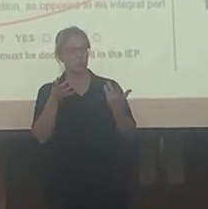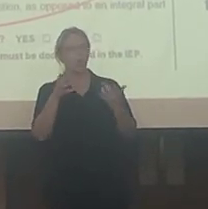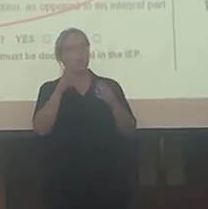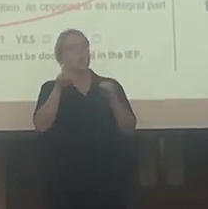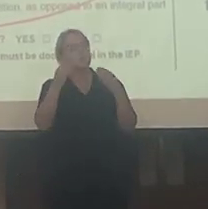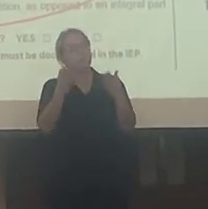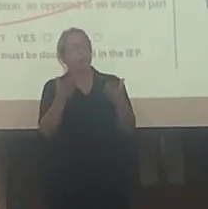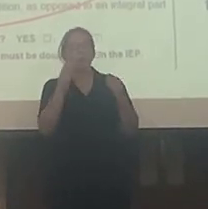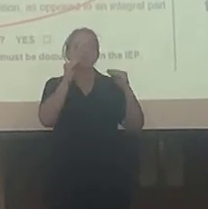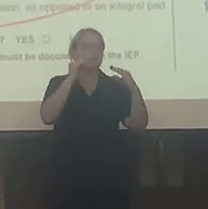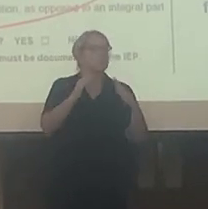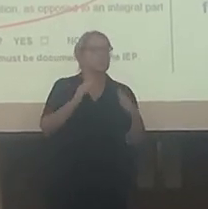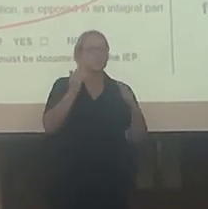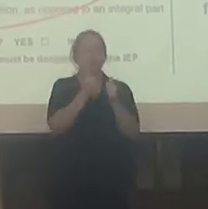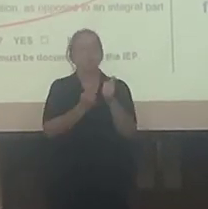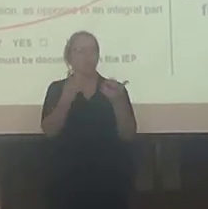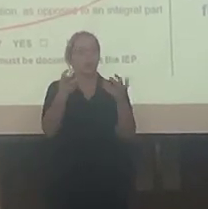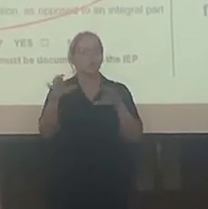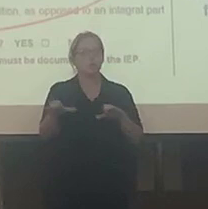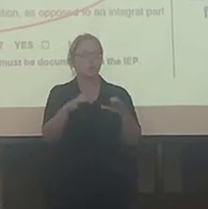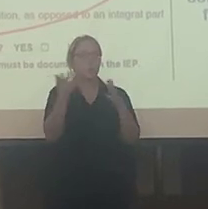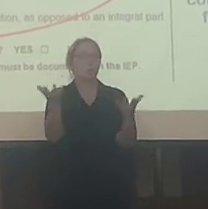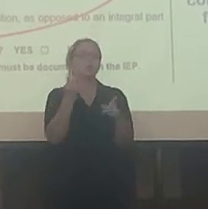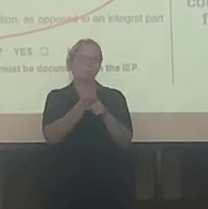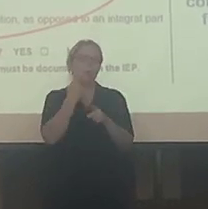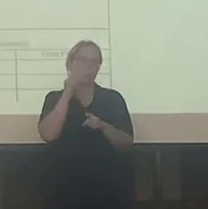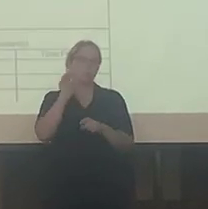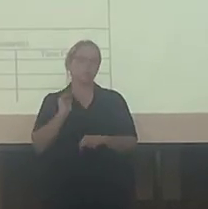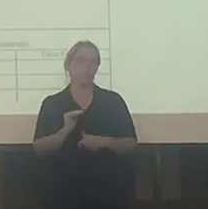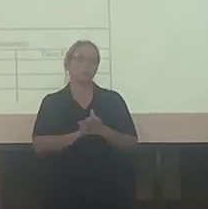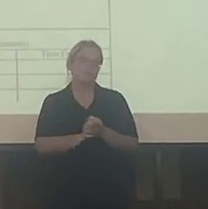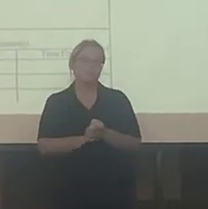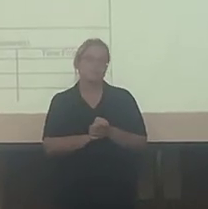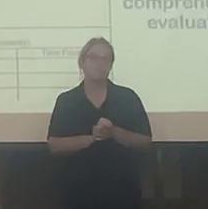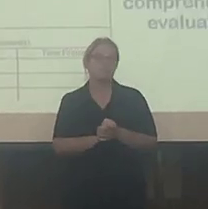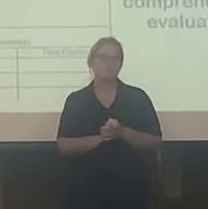the teachers are they want to do what is right for your child they want you but they need you as